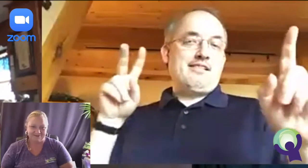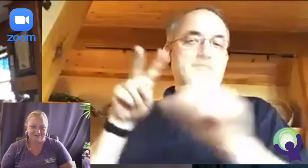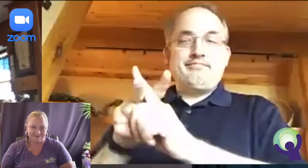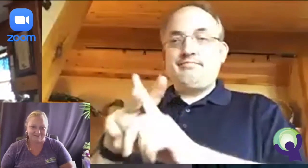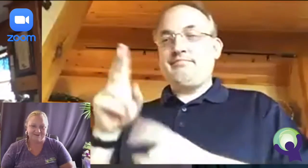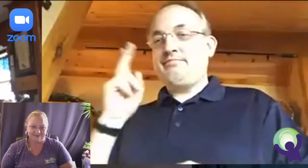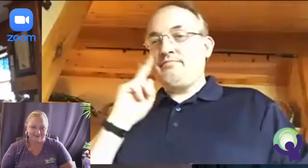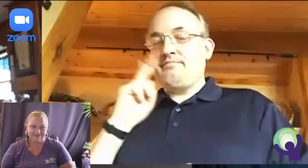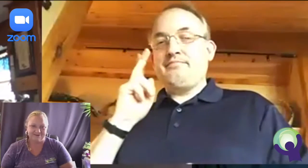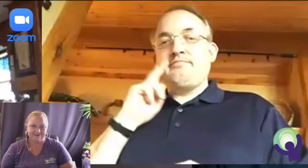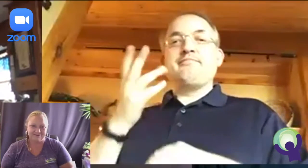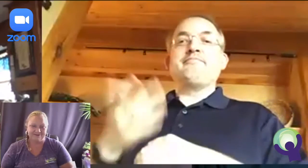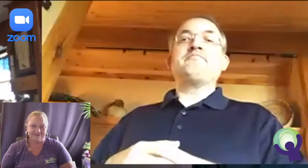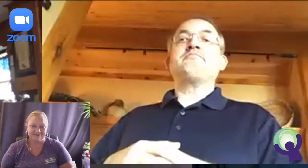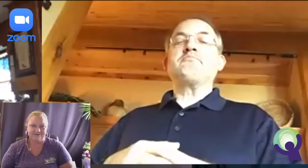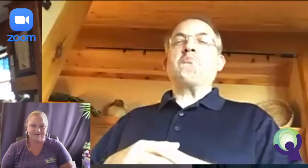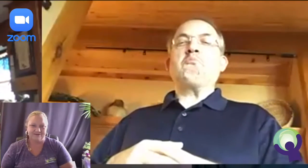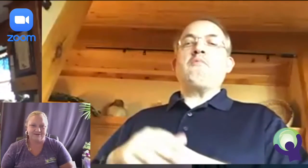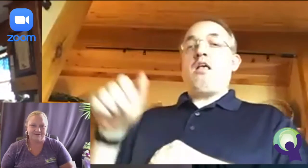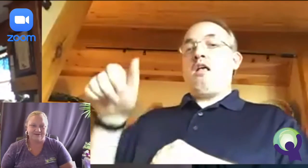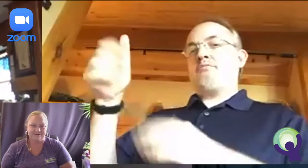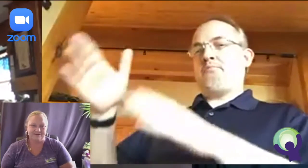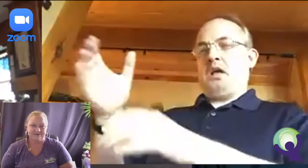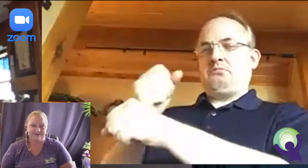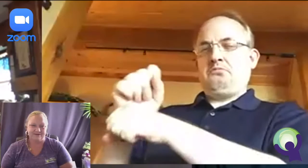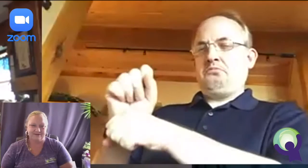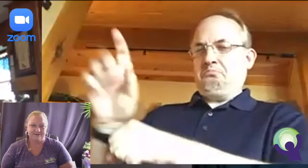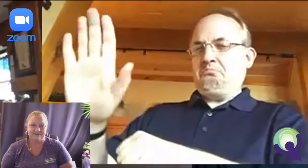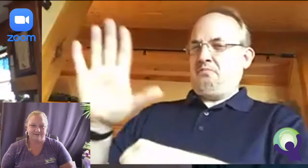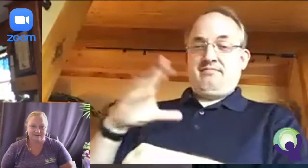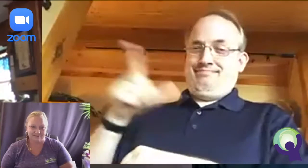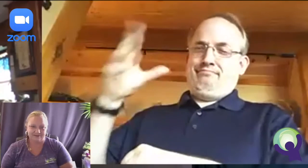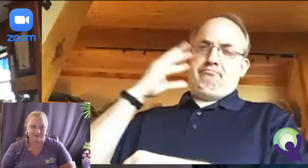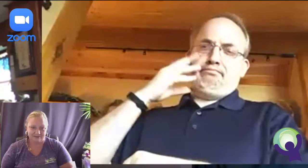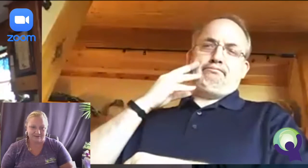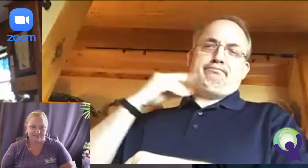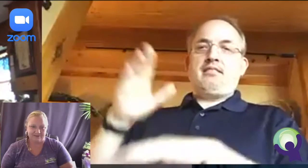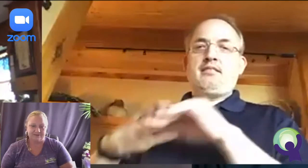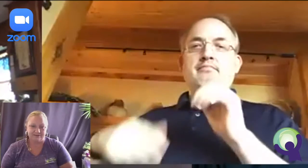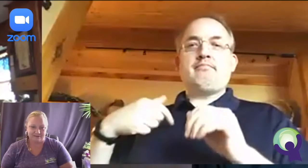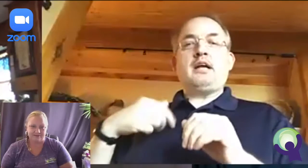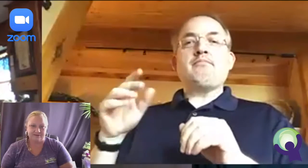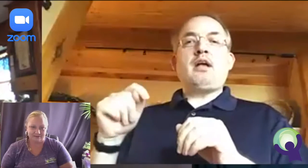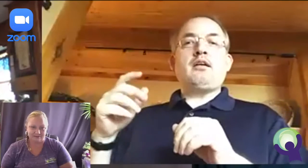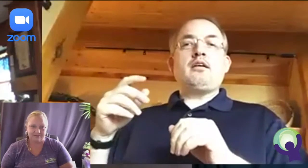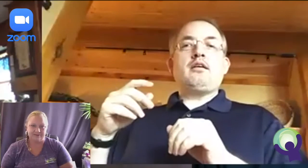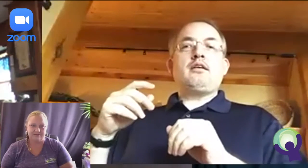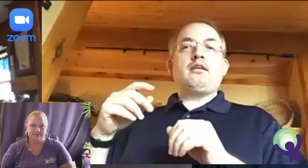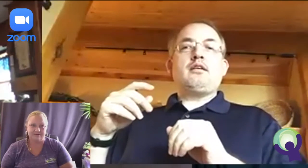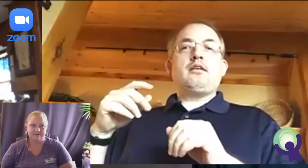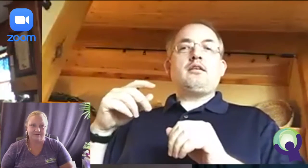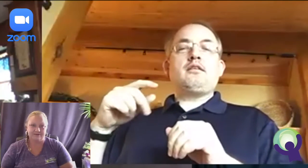again the other assistant assistive director had been also thinking about moving up. Of course,